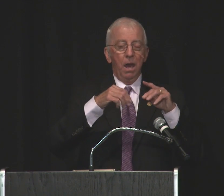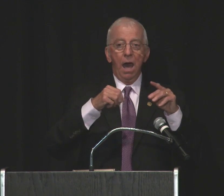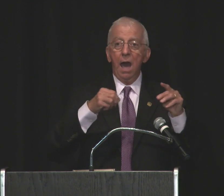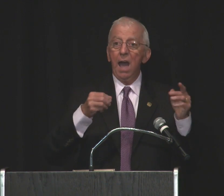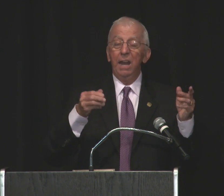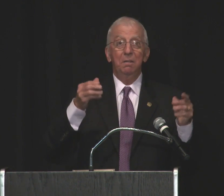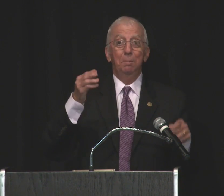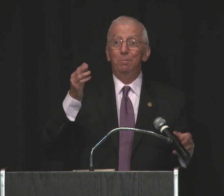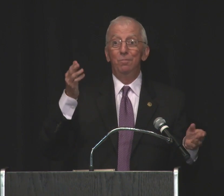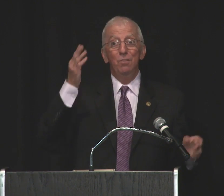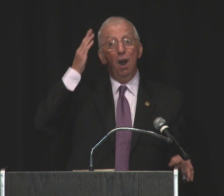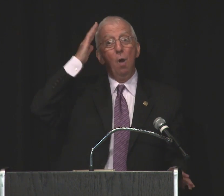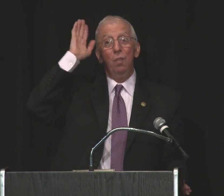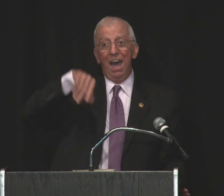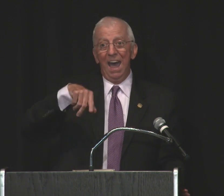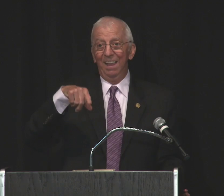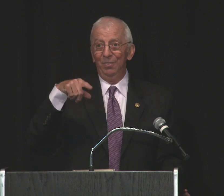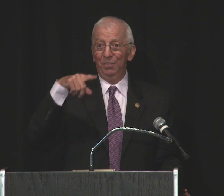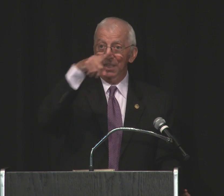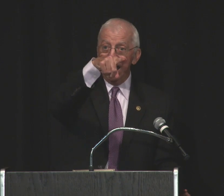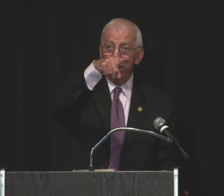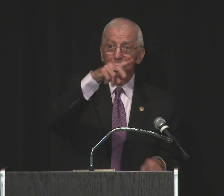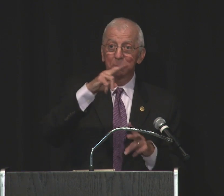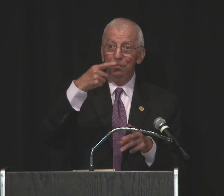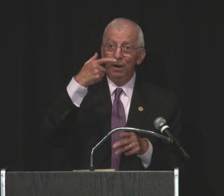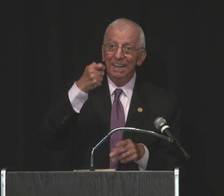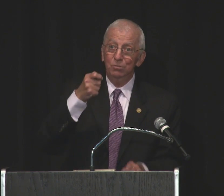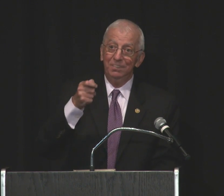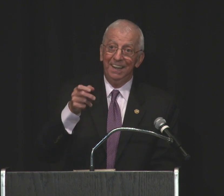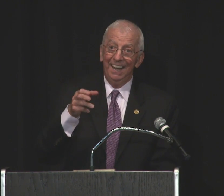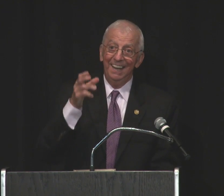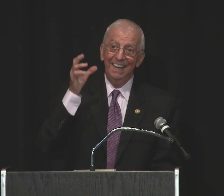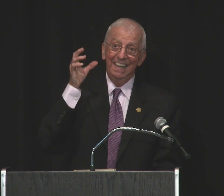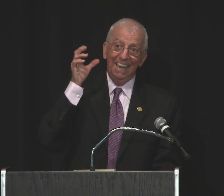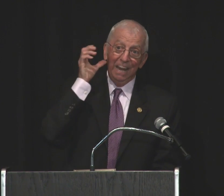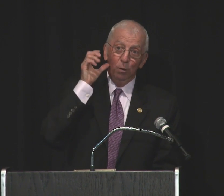And I know that they would be very interested in hearing